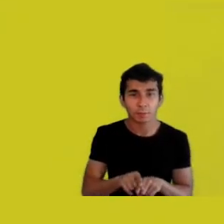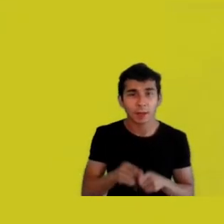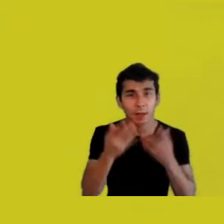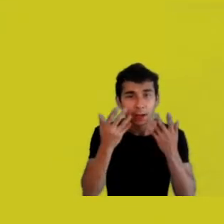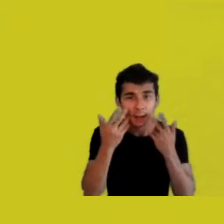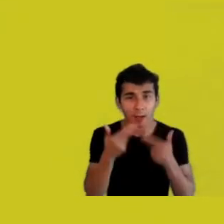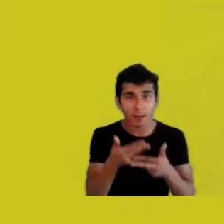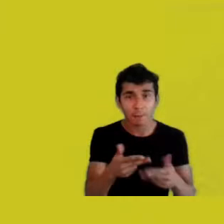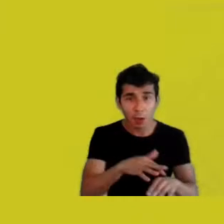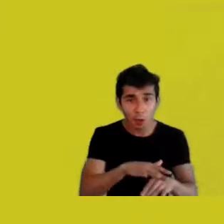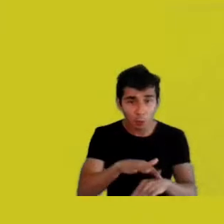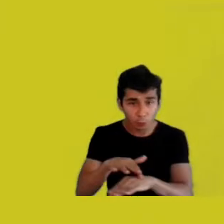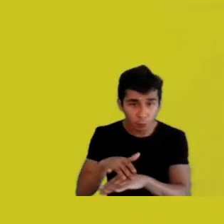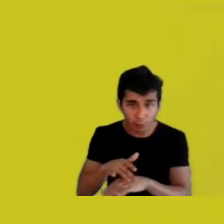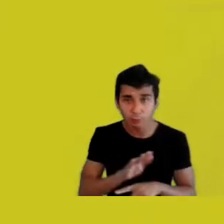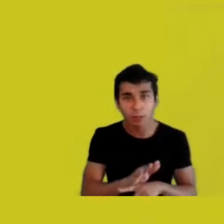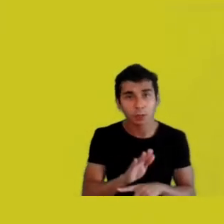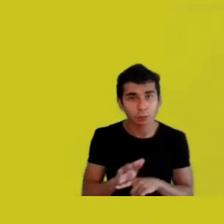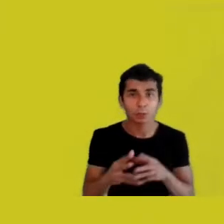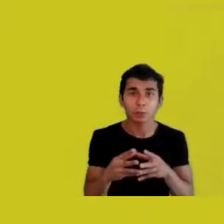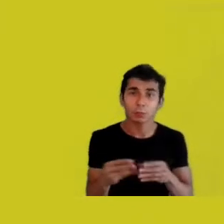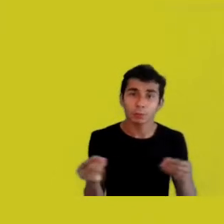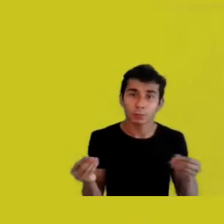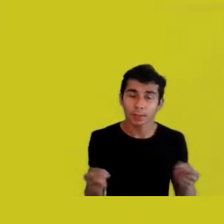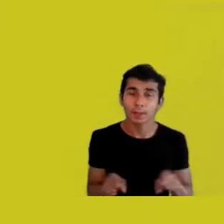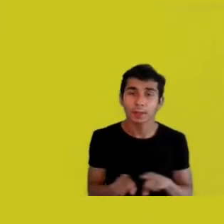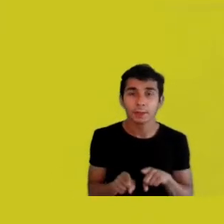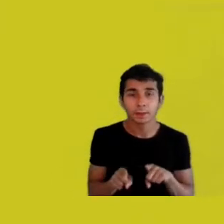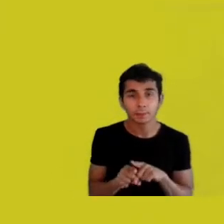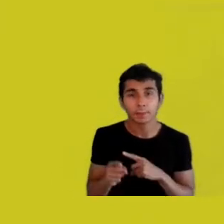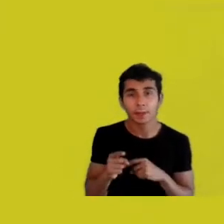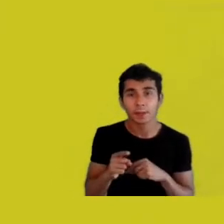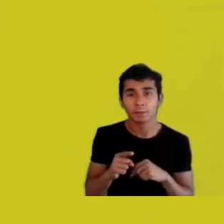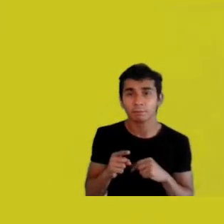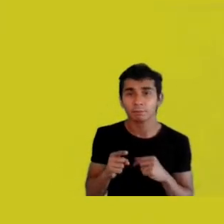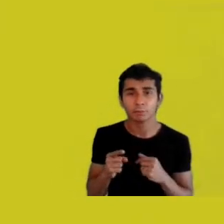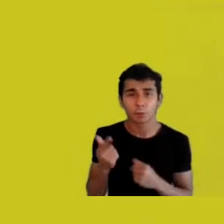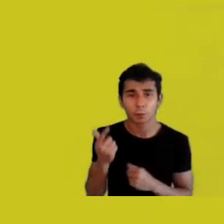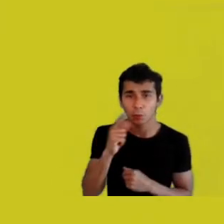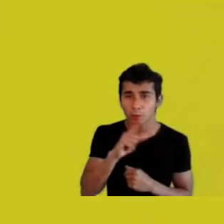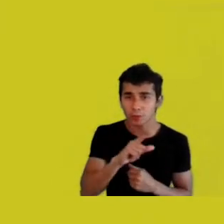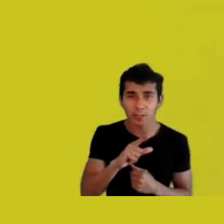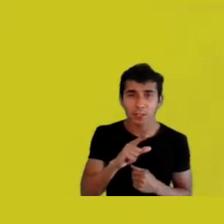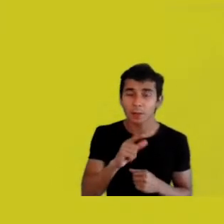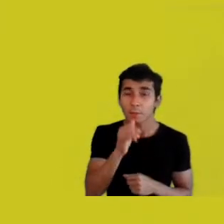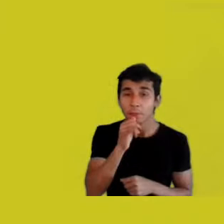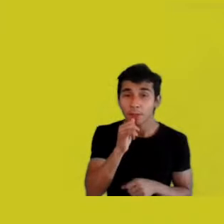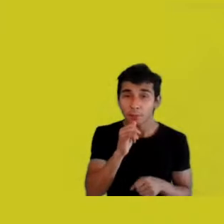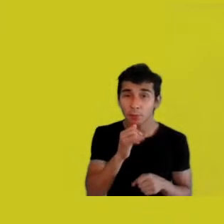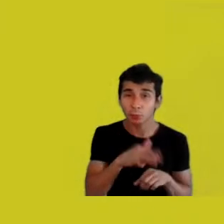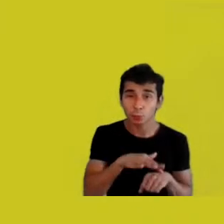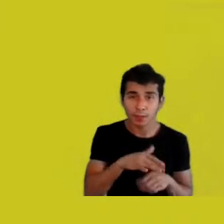to the restoration of the atmosphere, the expulsion of diseases such as Covid, malaria and many others.